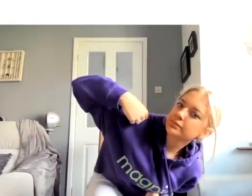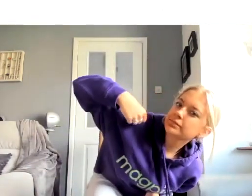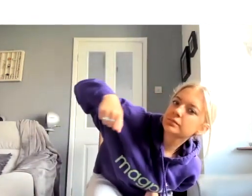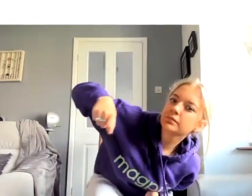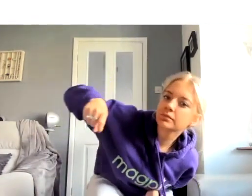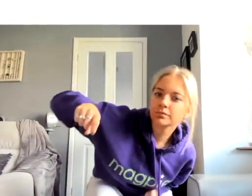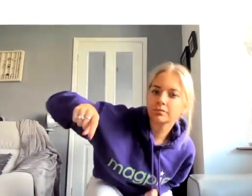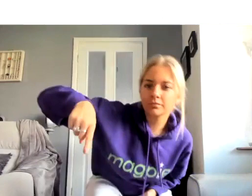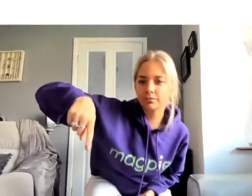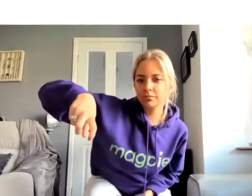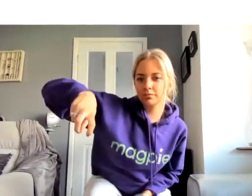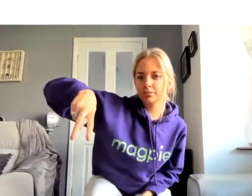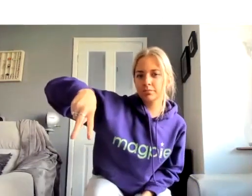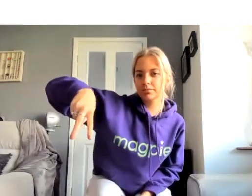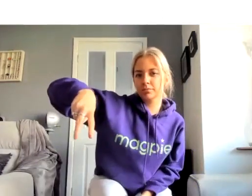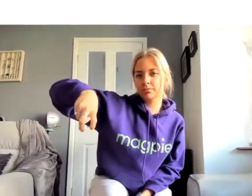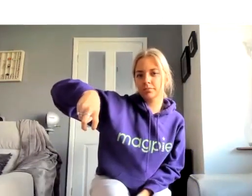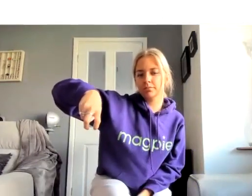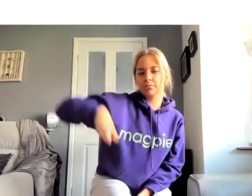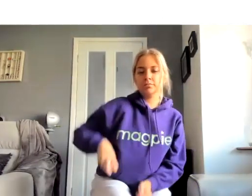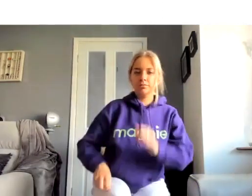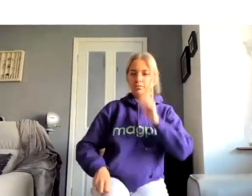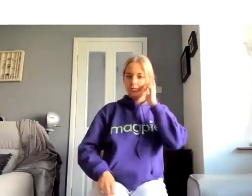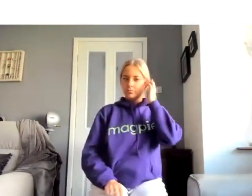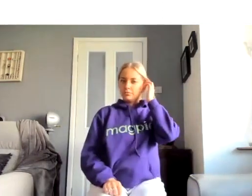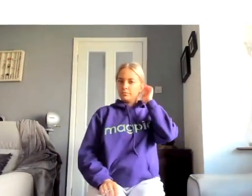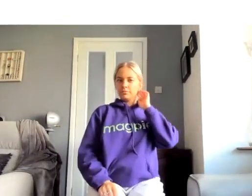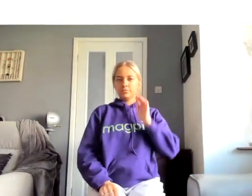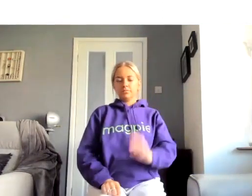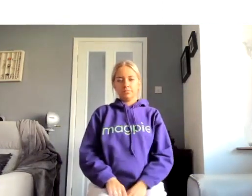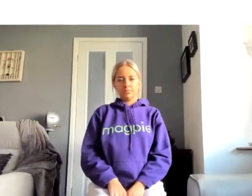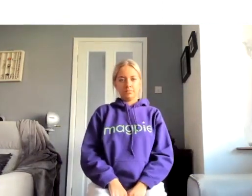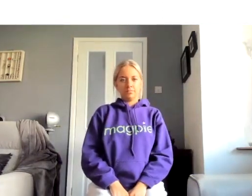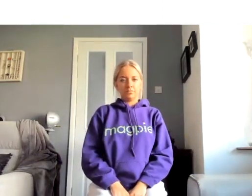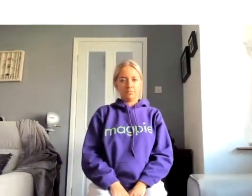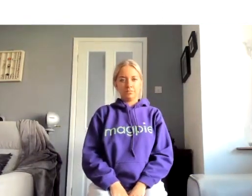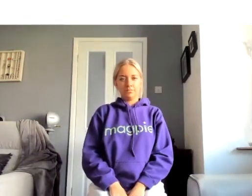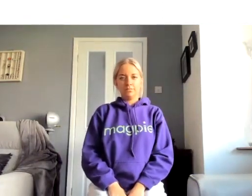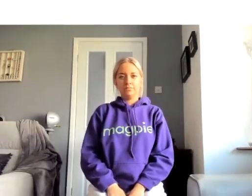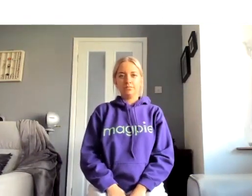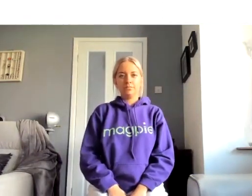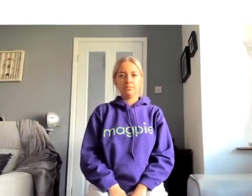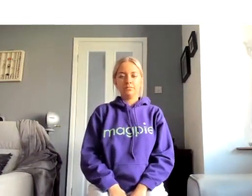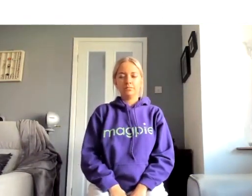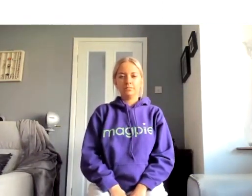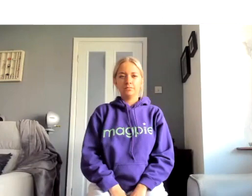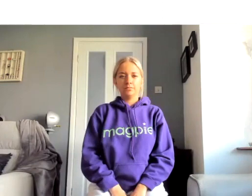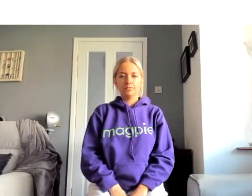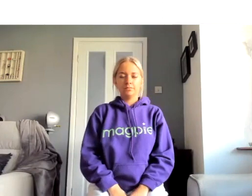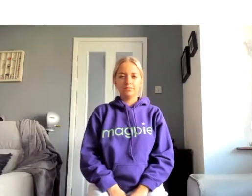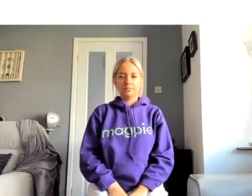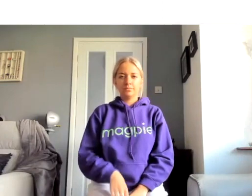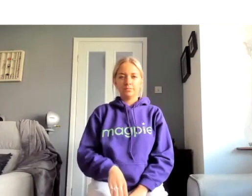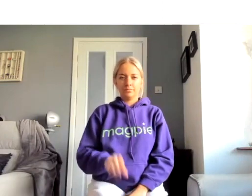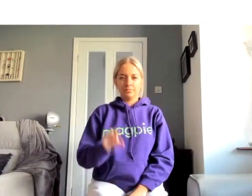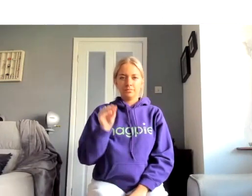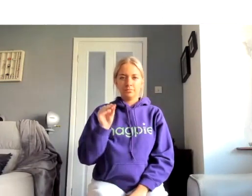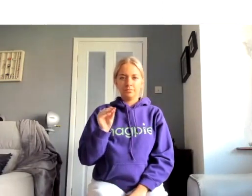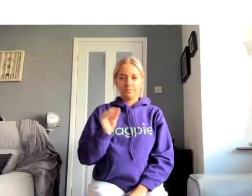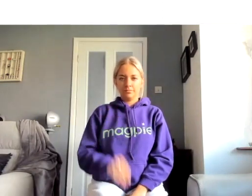just thinking about those four legs of the ox and you at home can do that however you want